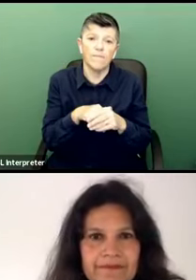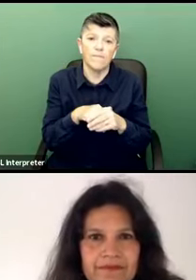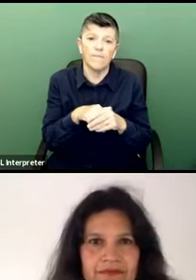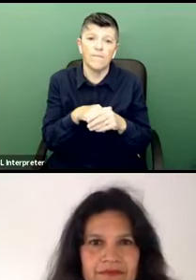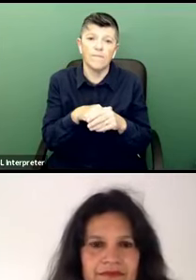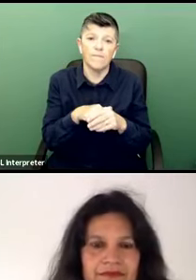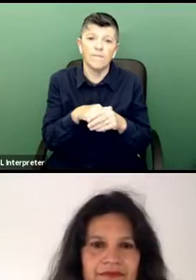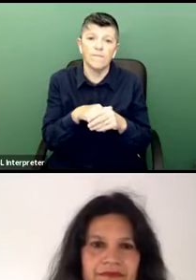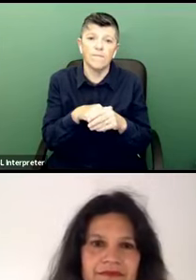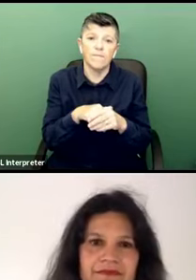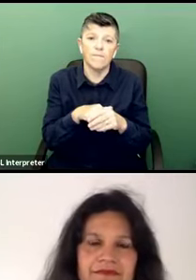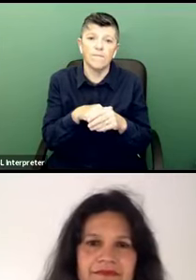part as to